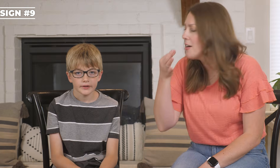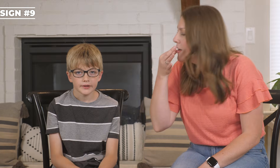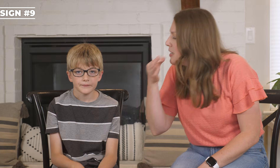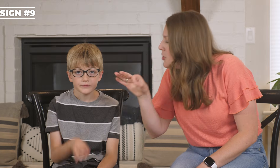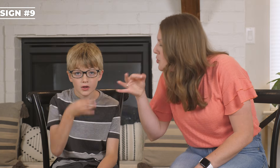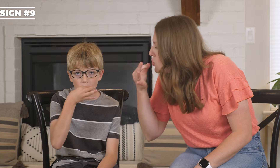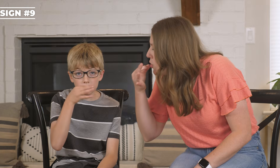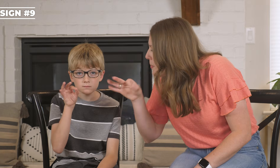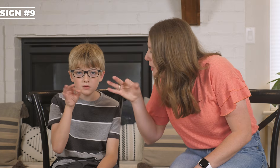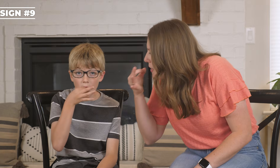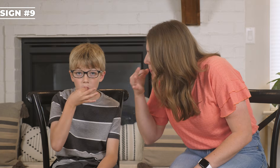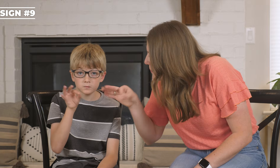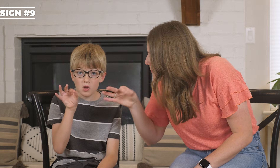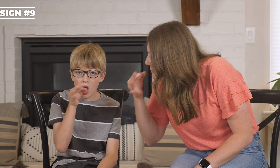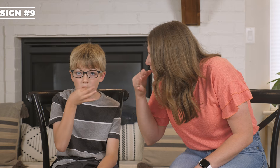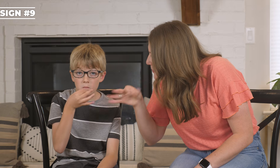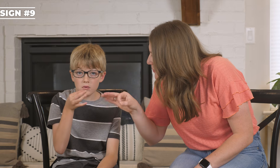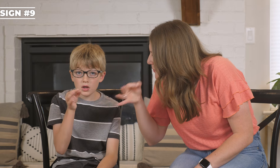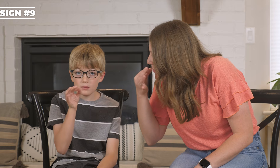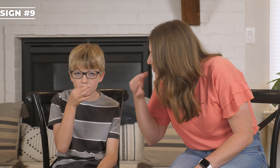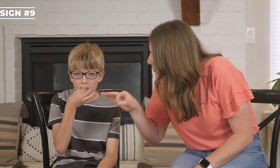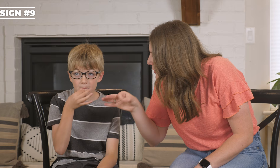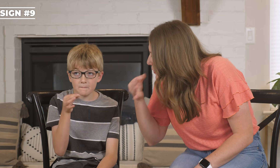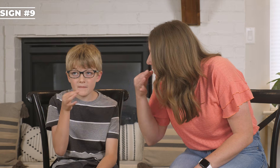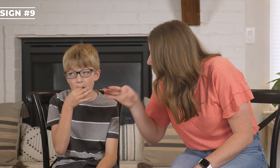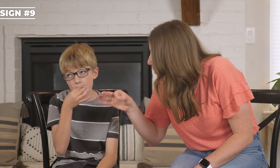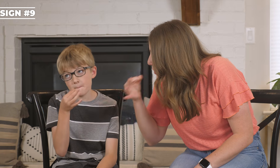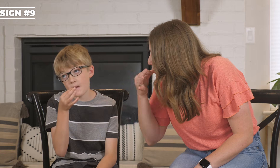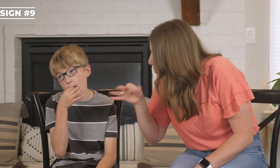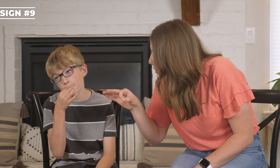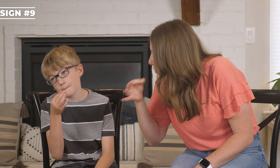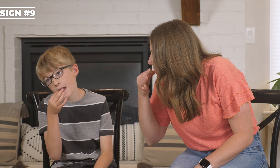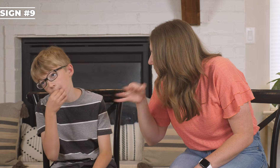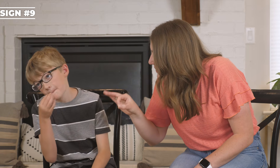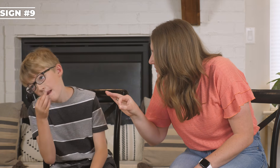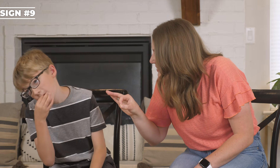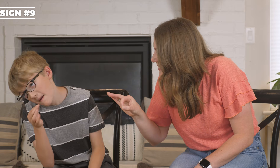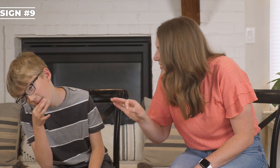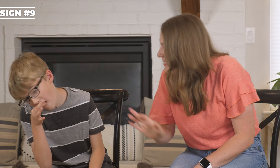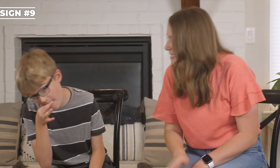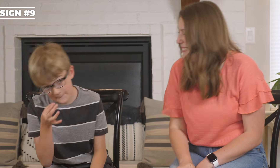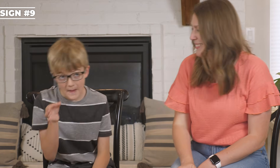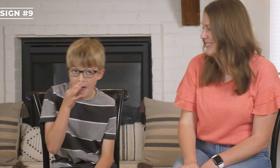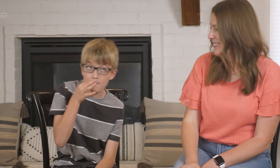All right. Can you do strawberry. You're eating a lot of strawberries right now.